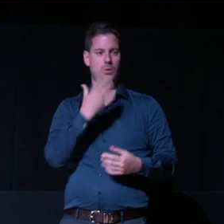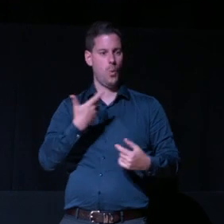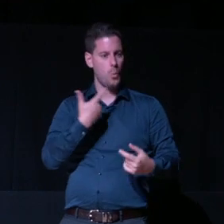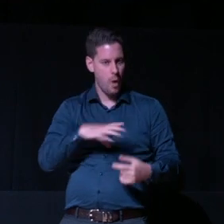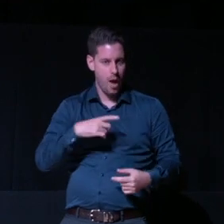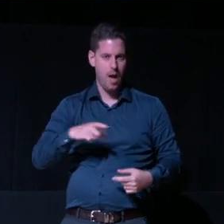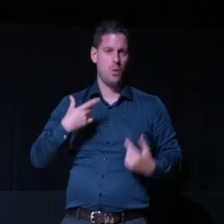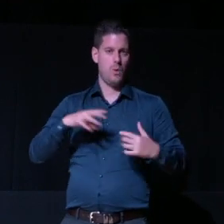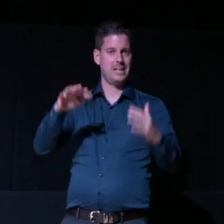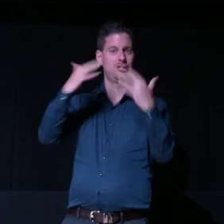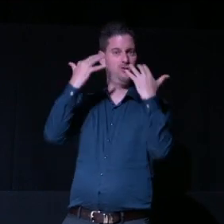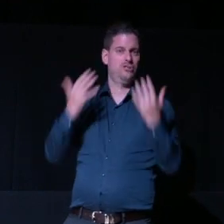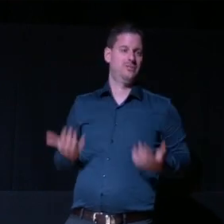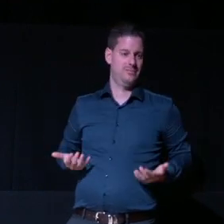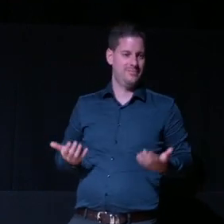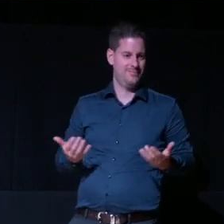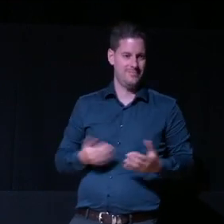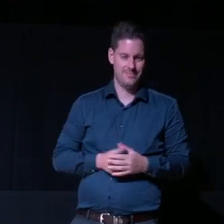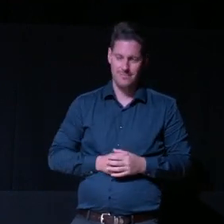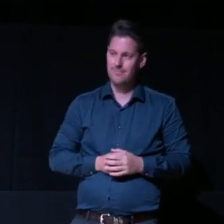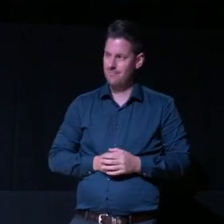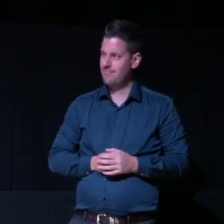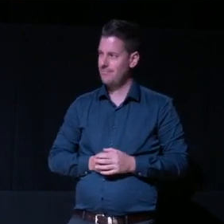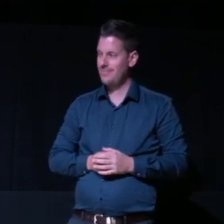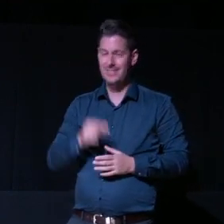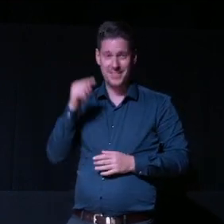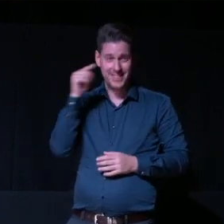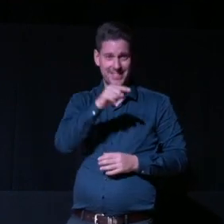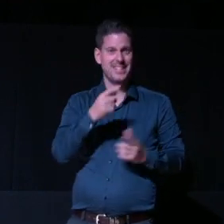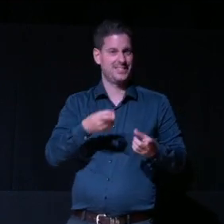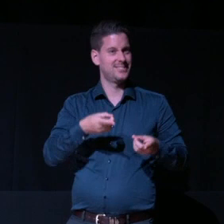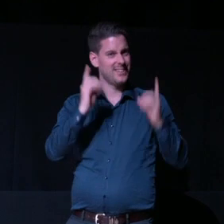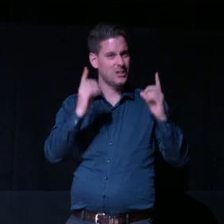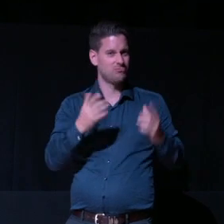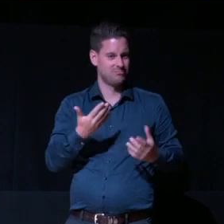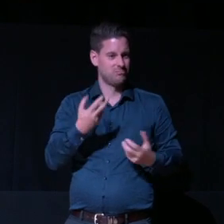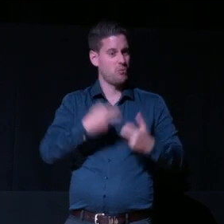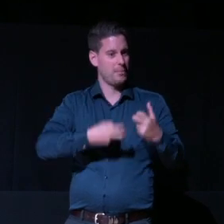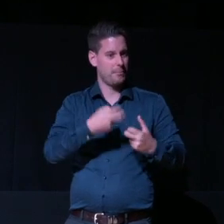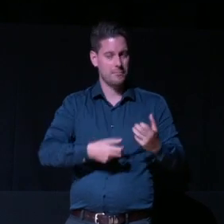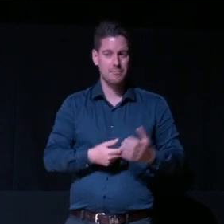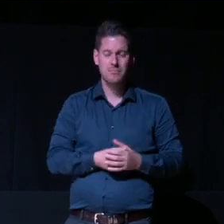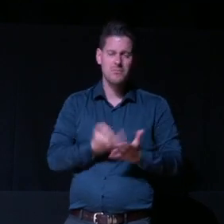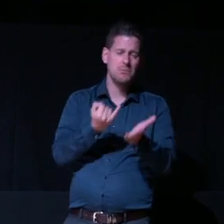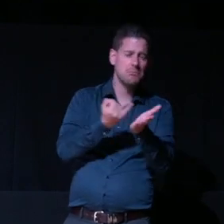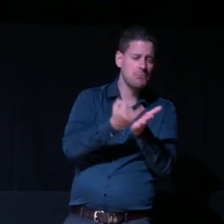And I think that that can be sort of the problem. I think people like criticising people giving their opinions.